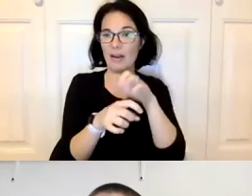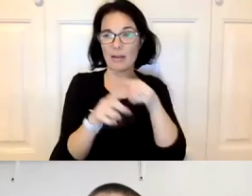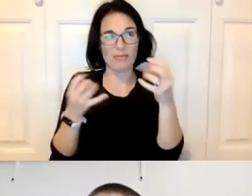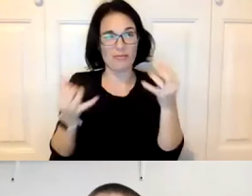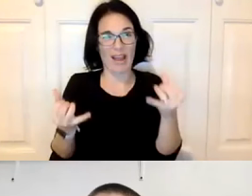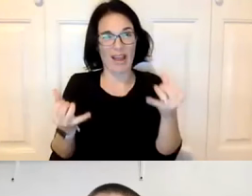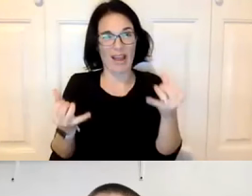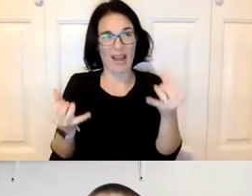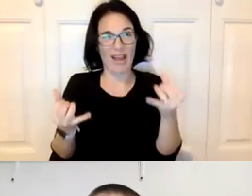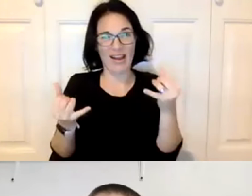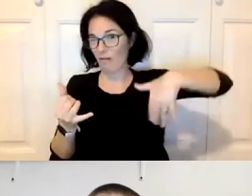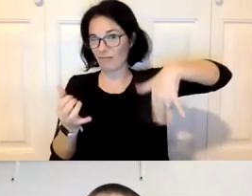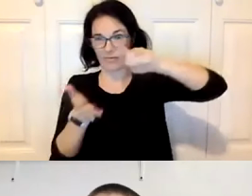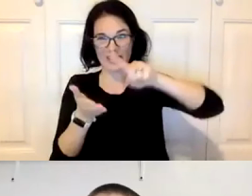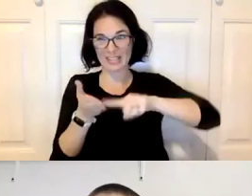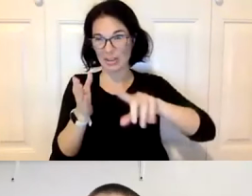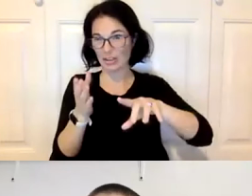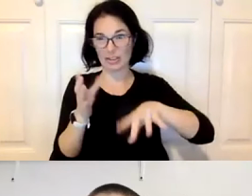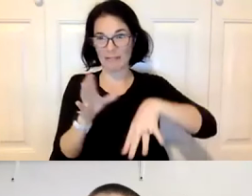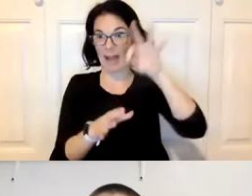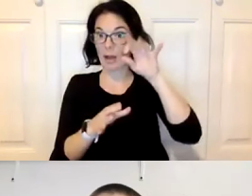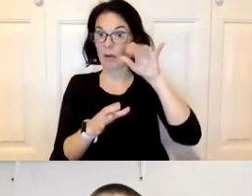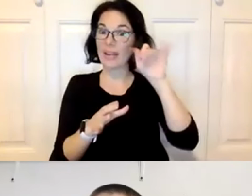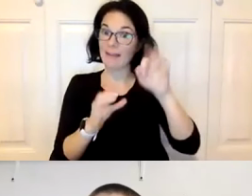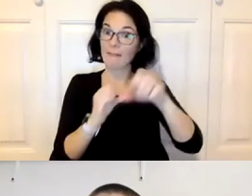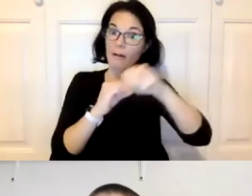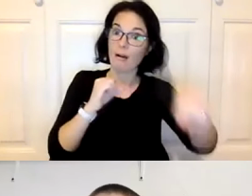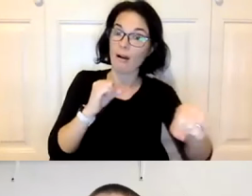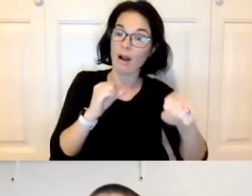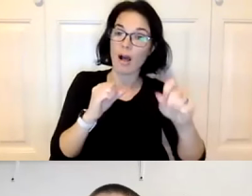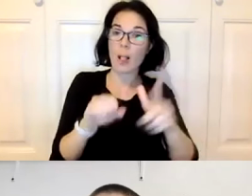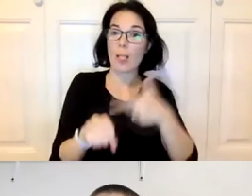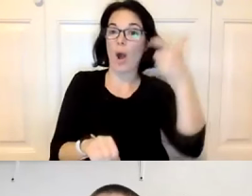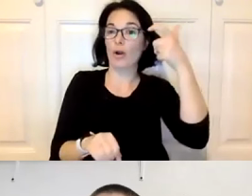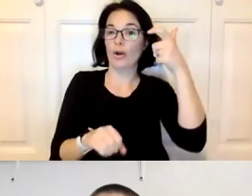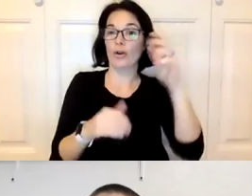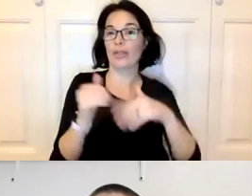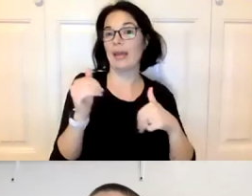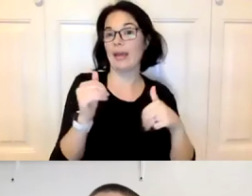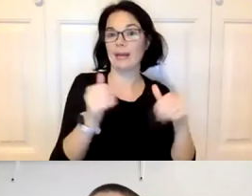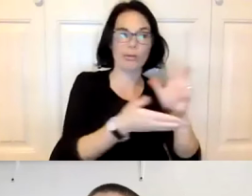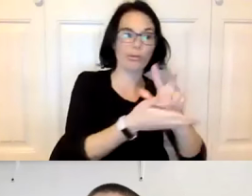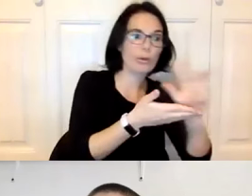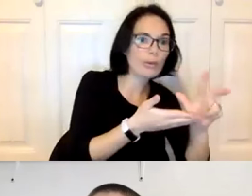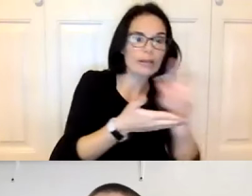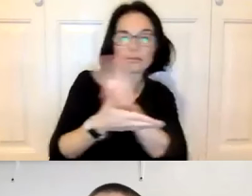that might make in the effectiveness, or other consequences of drawing out the time between